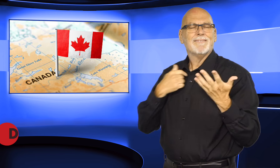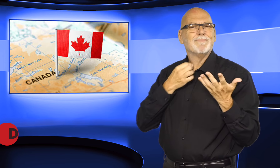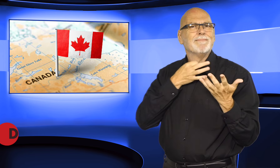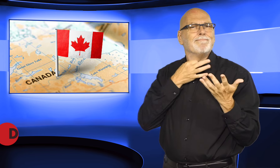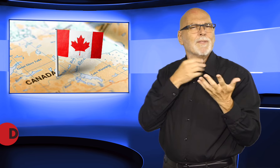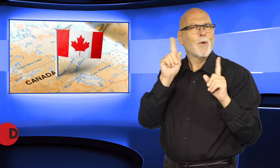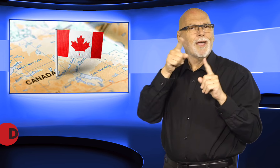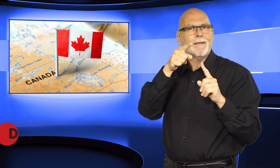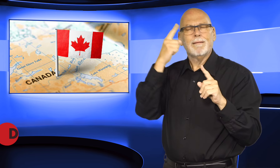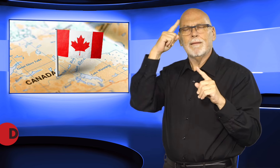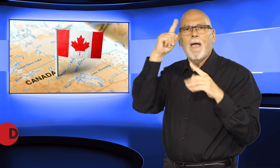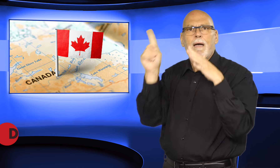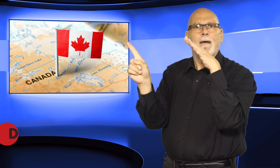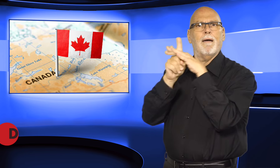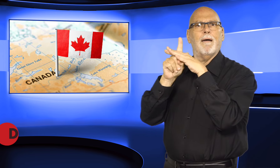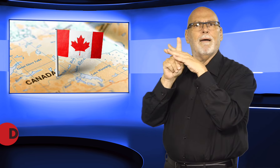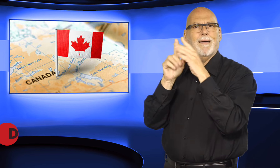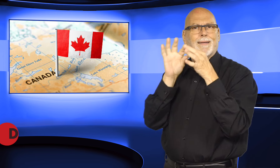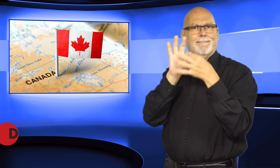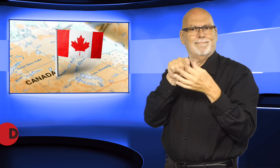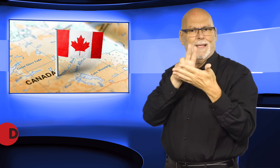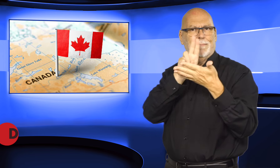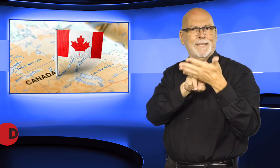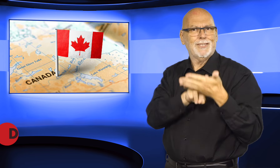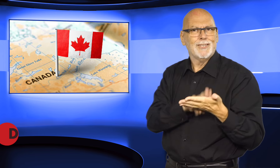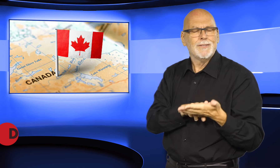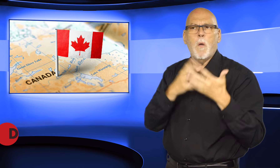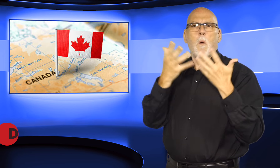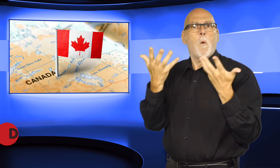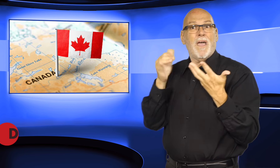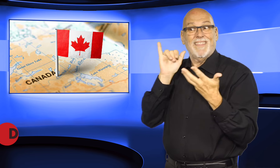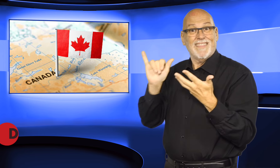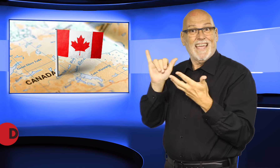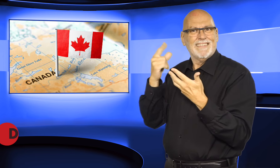[ANSELMO]: Where did you get the idea to have this petition